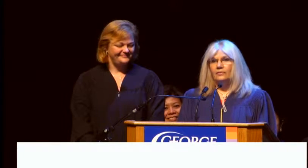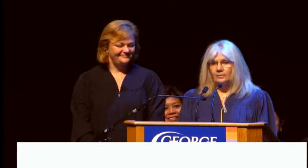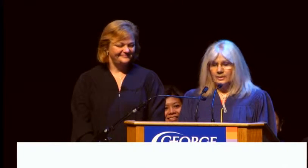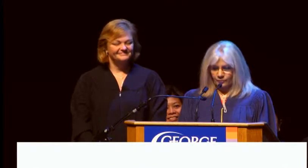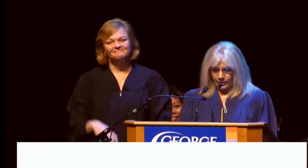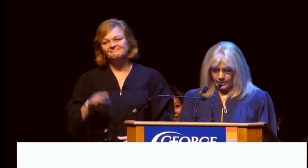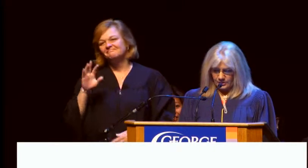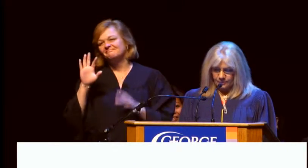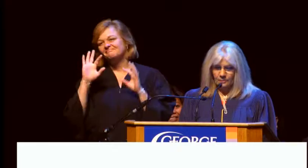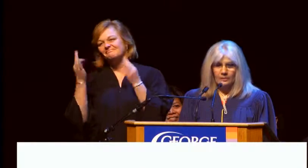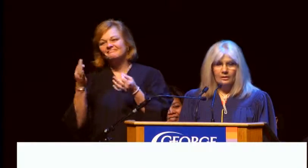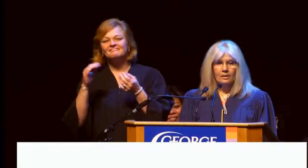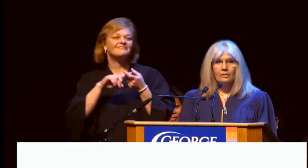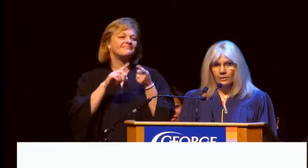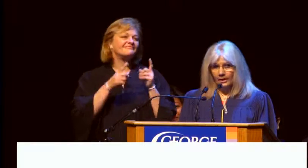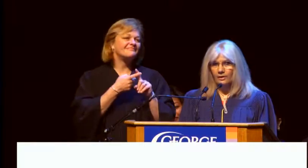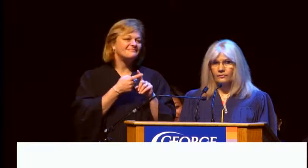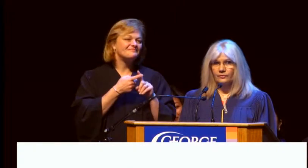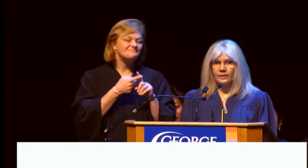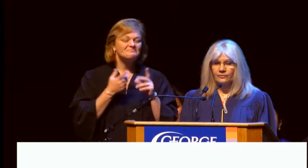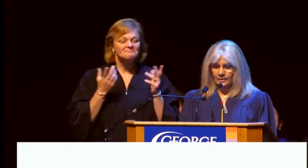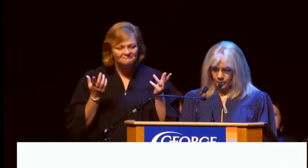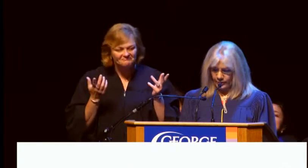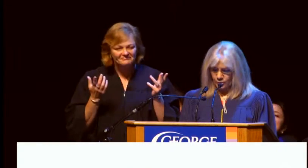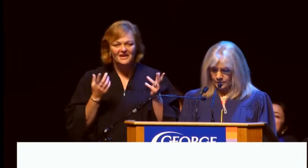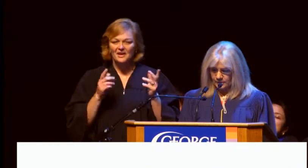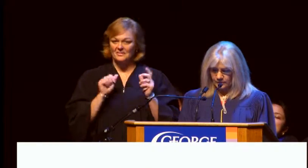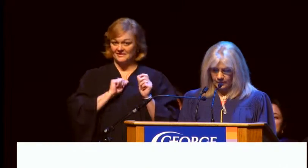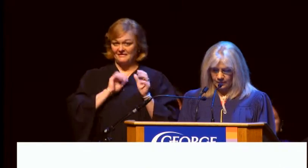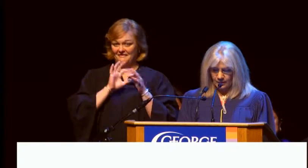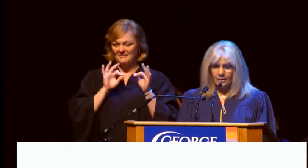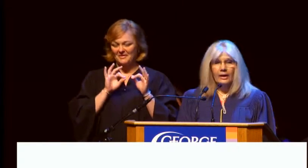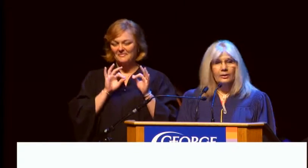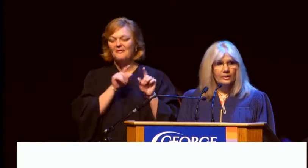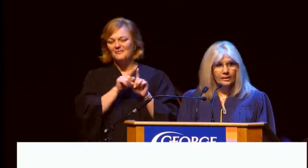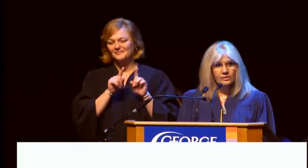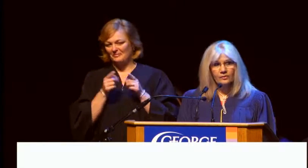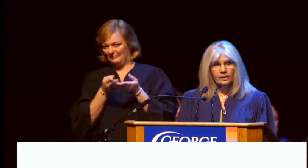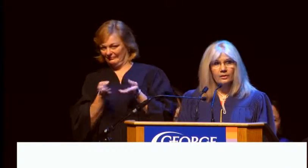FAMILY AND FRIENDS, ON BEHALF OF MY FELLOW GRADUATES, I WOULD LIKE TO THANK YOU